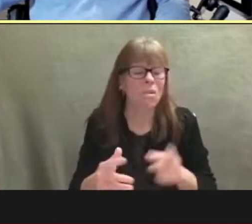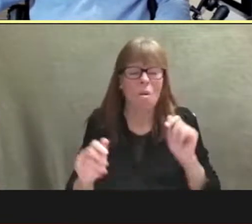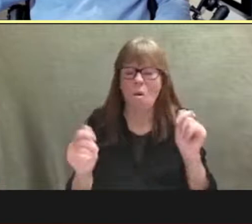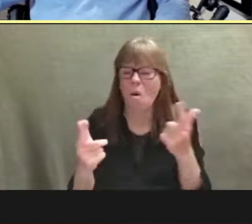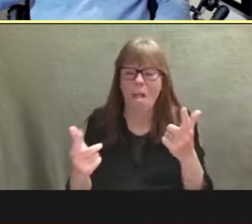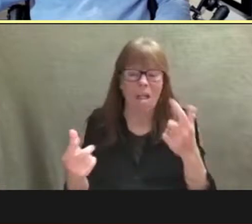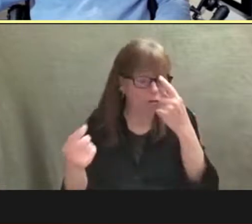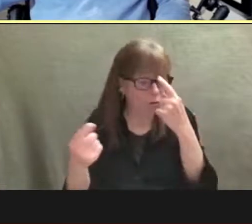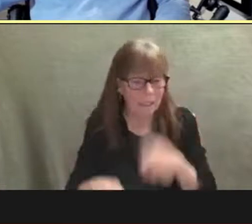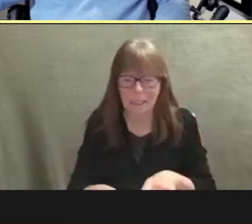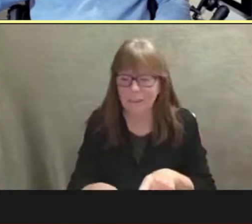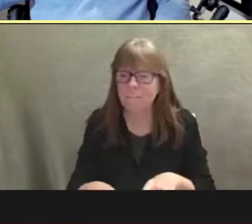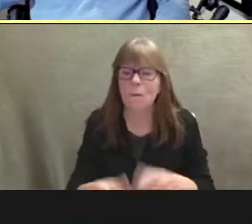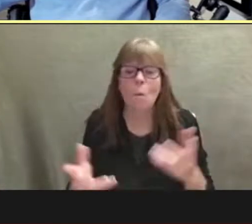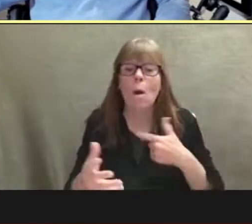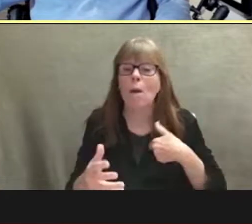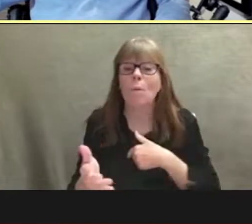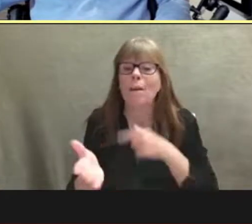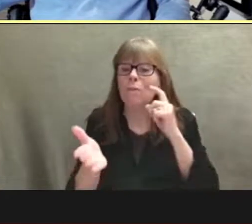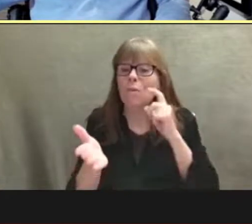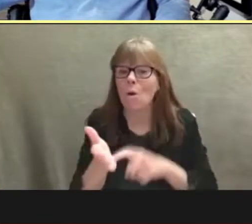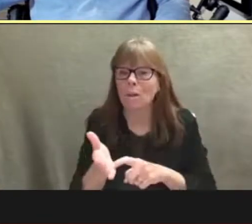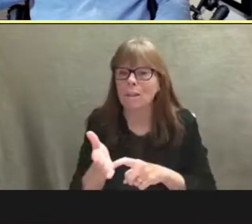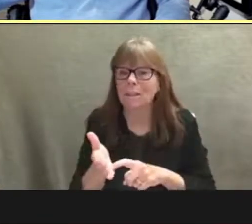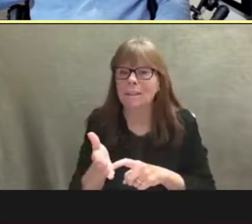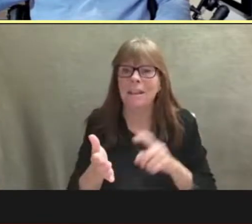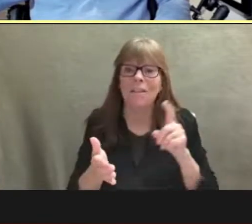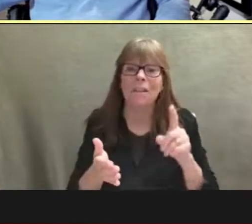that the elements that we’ve noted as our 4 foundational elements,